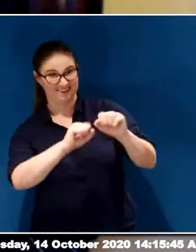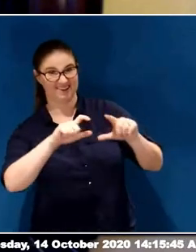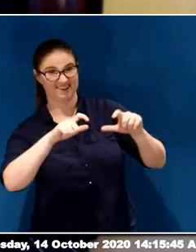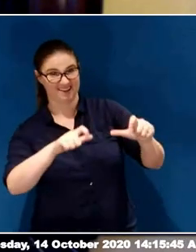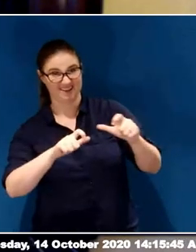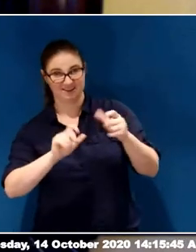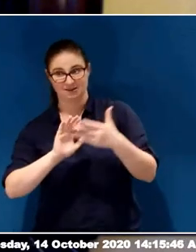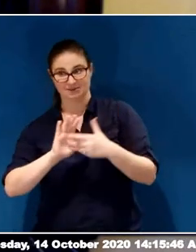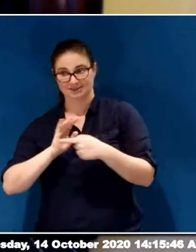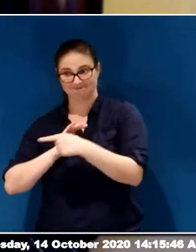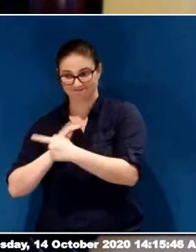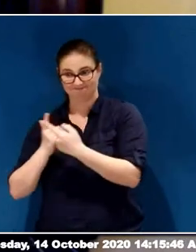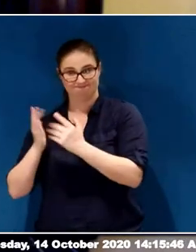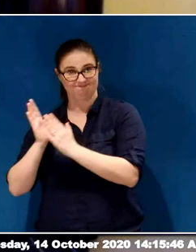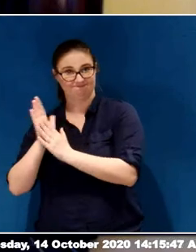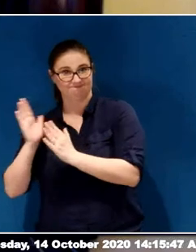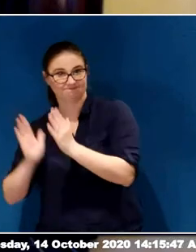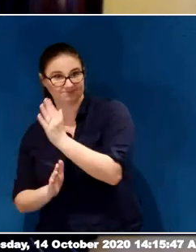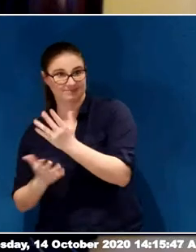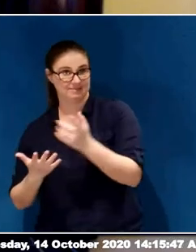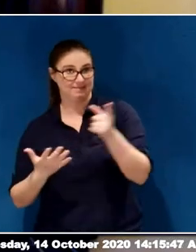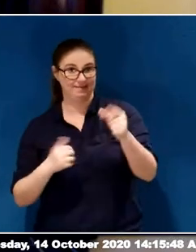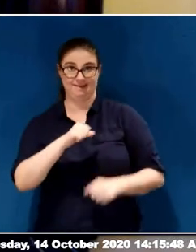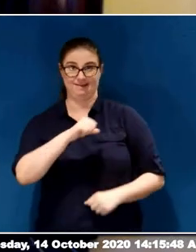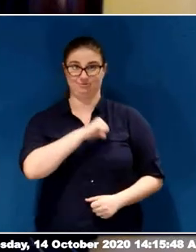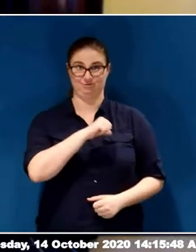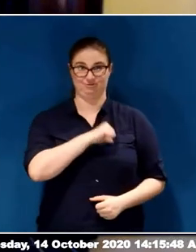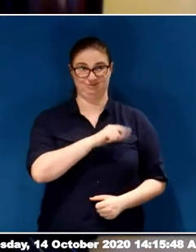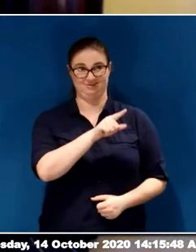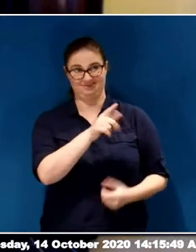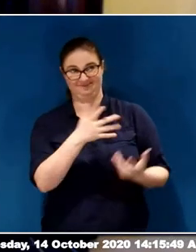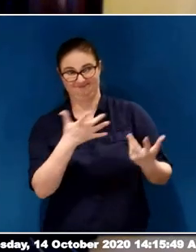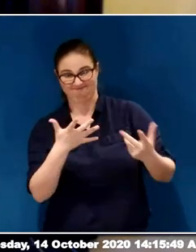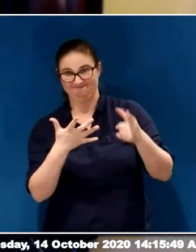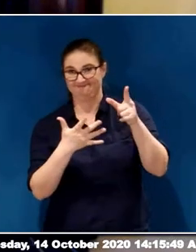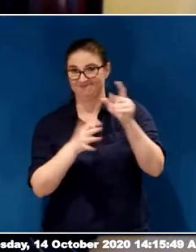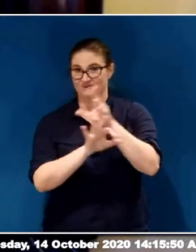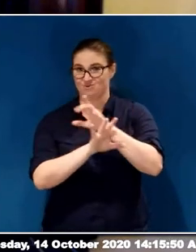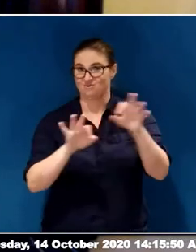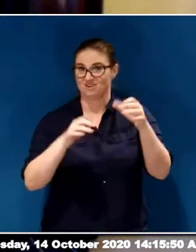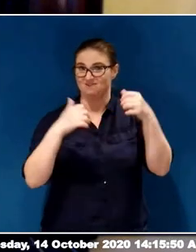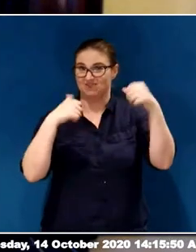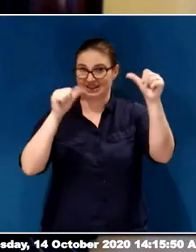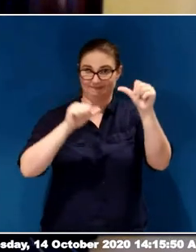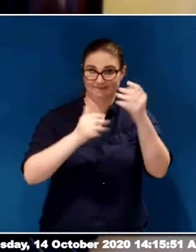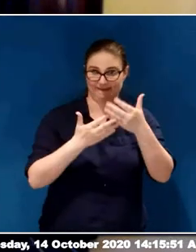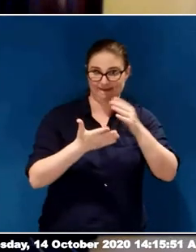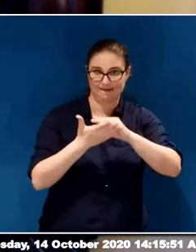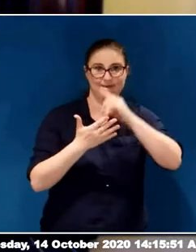effective techniques for differentiation and those core Tier 1 practices.